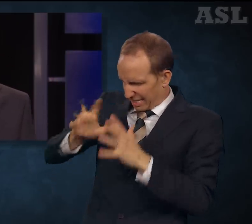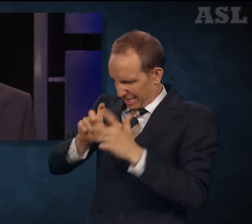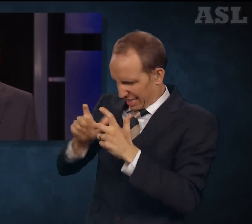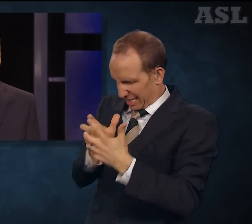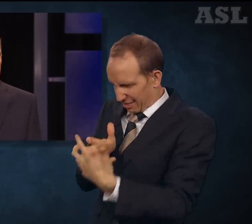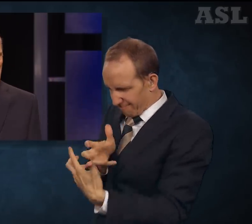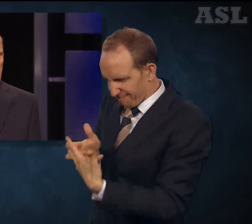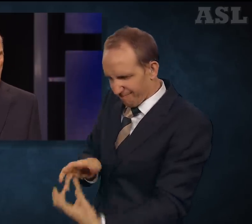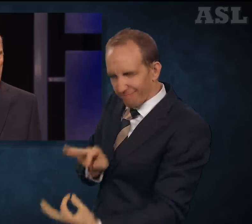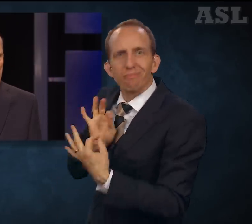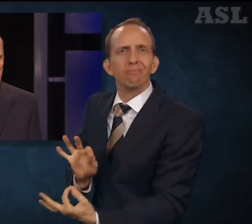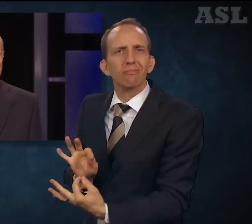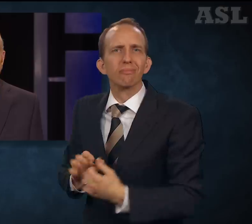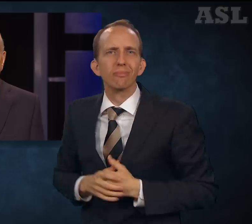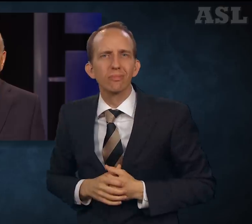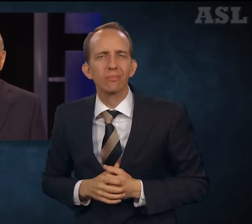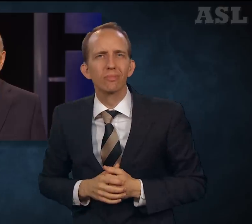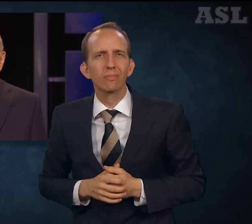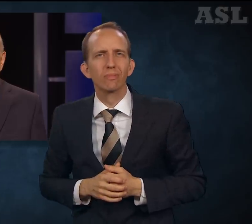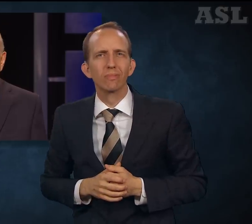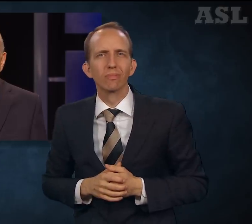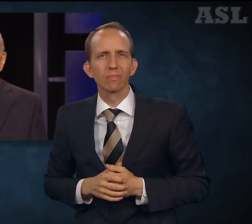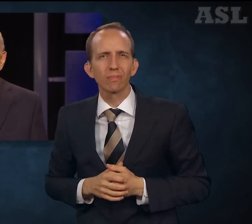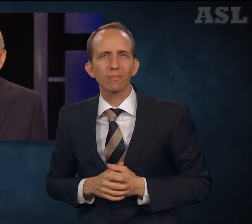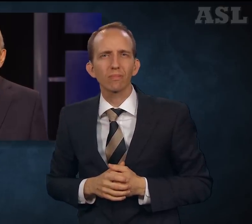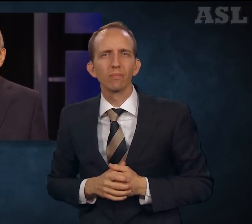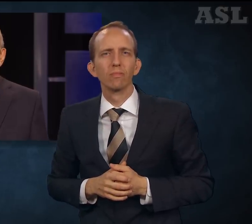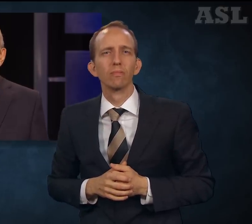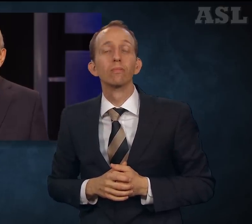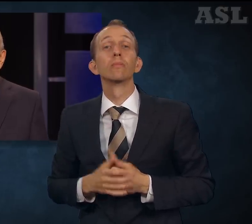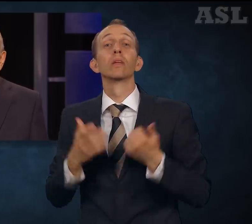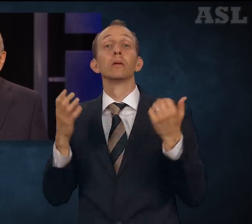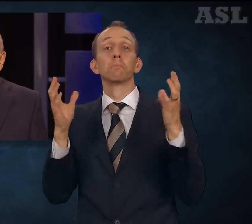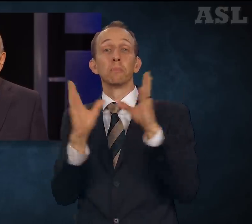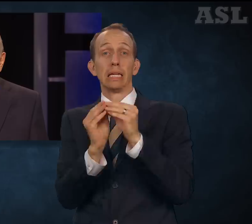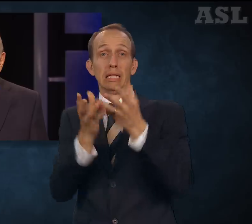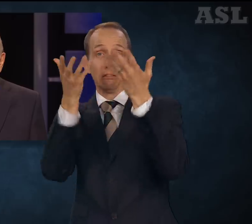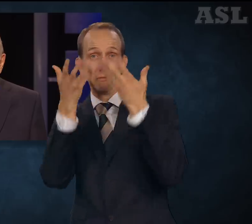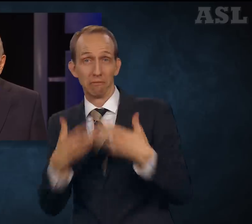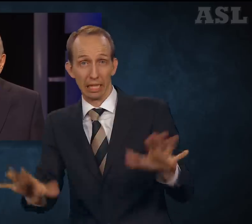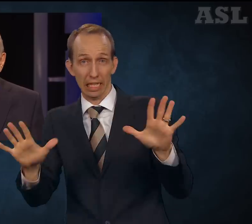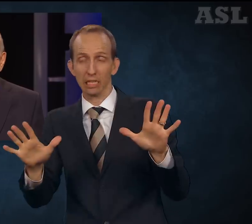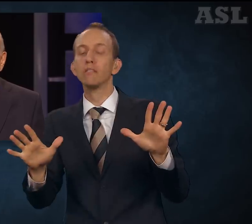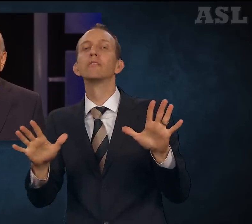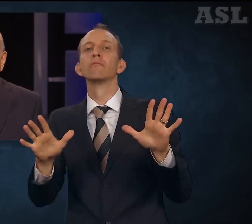YOU HAVE A COPY OF YOUR OWN.